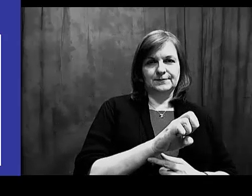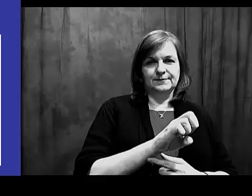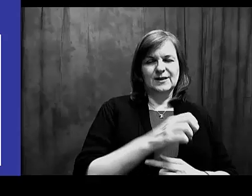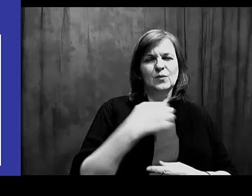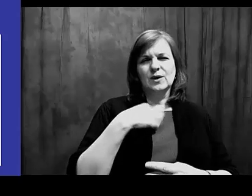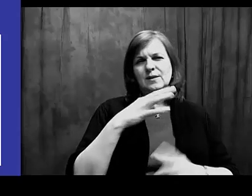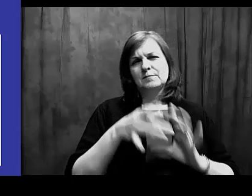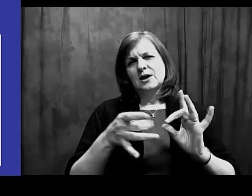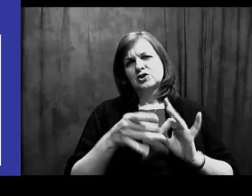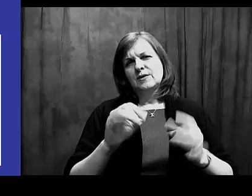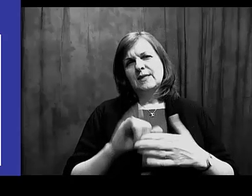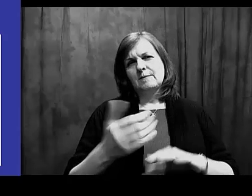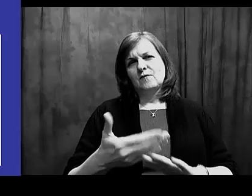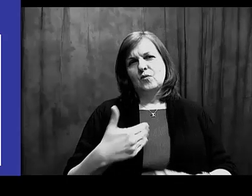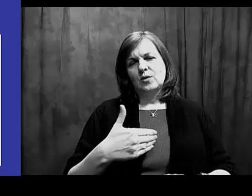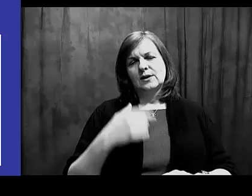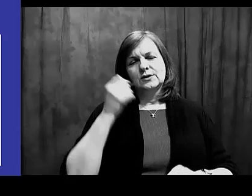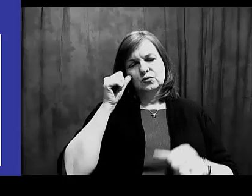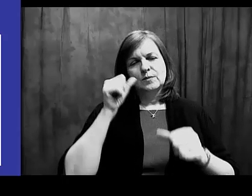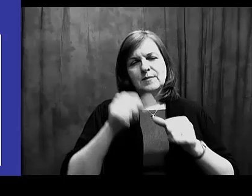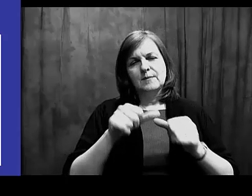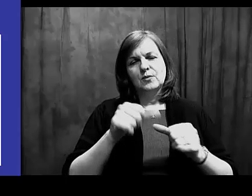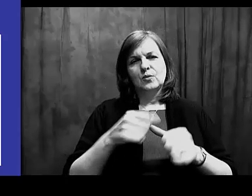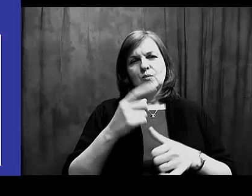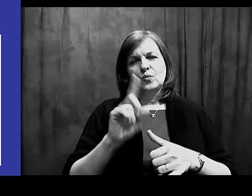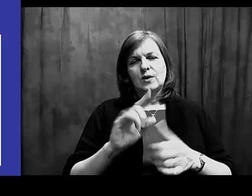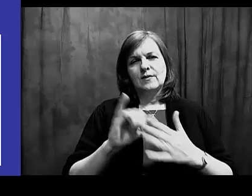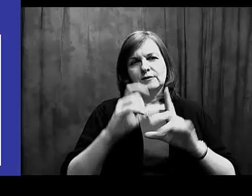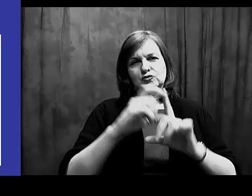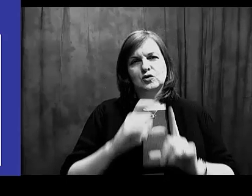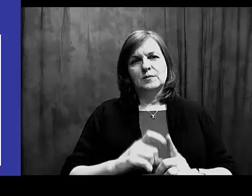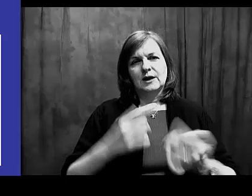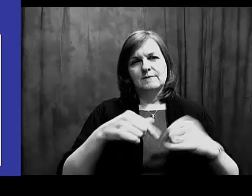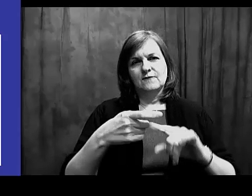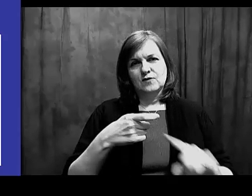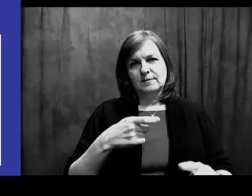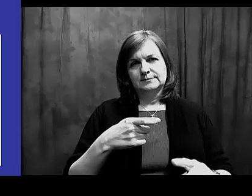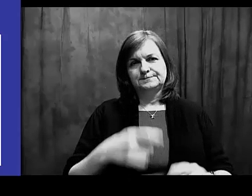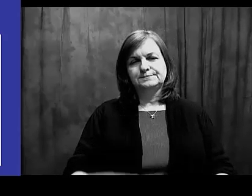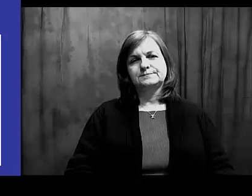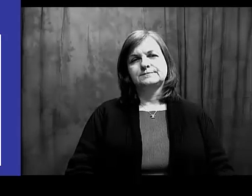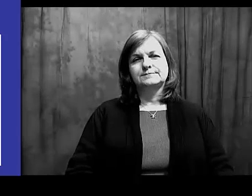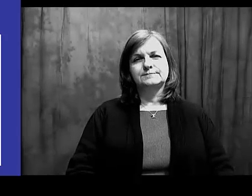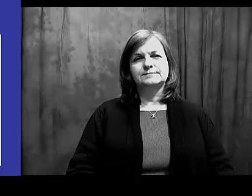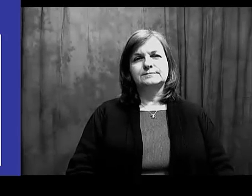we mentioned this before just kind of reminding you where that terminology comes from